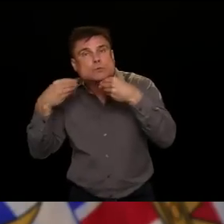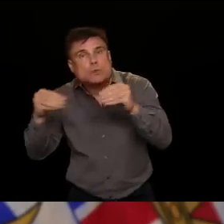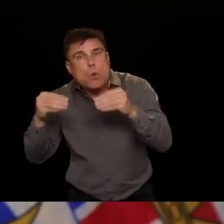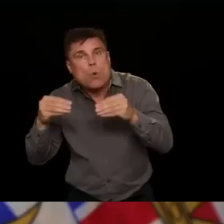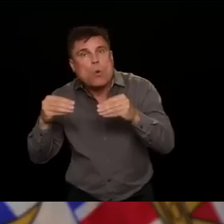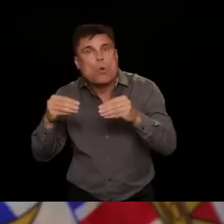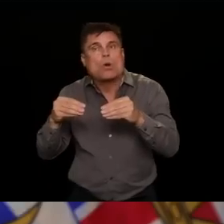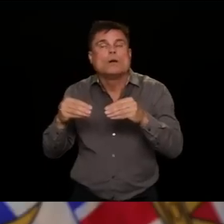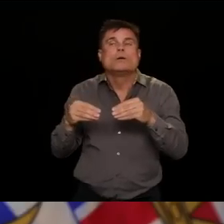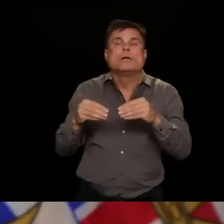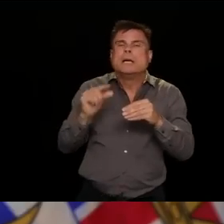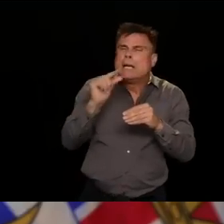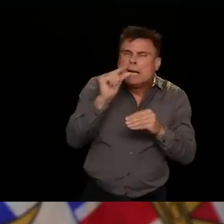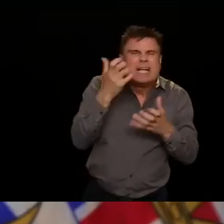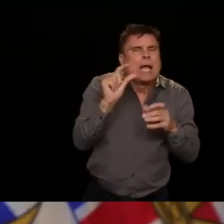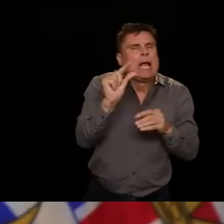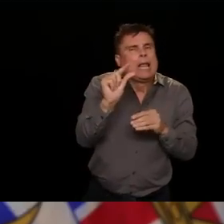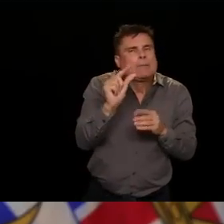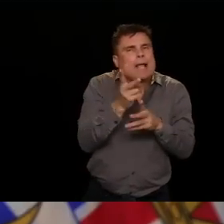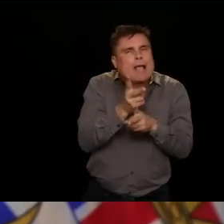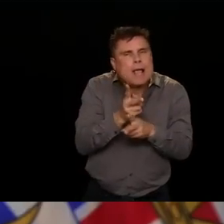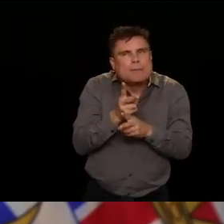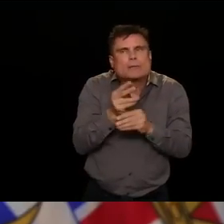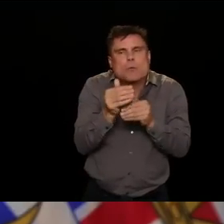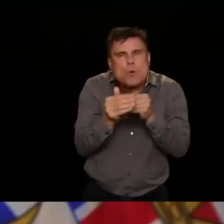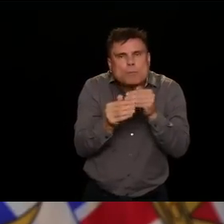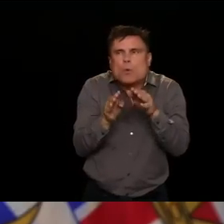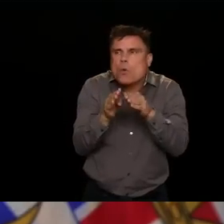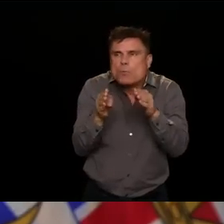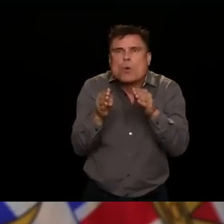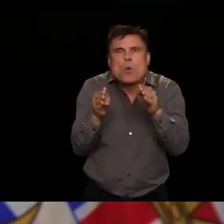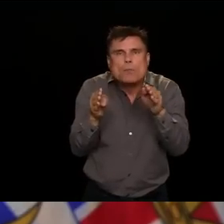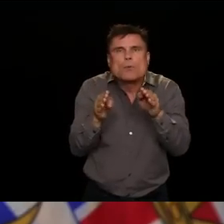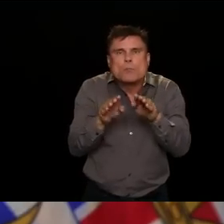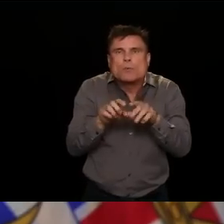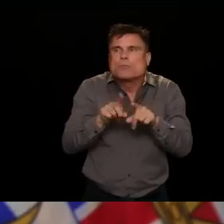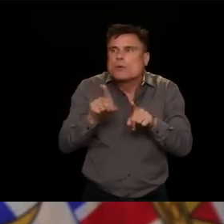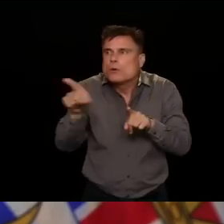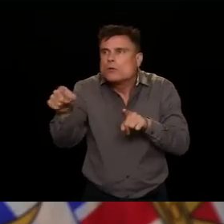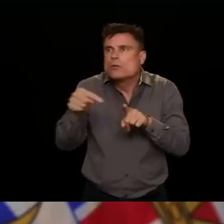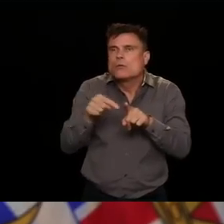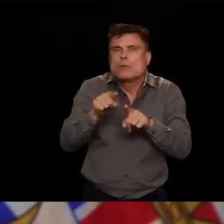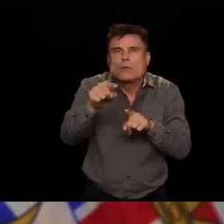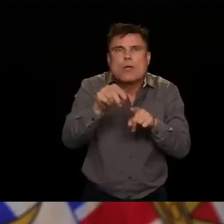restart, we learn how to go to other retail places. We started out